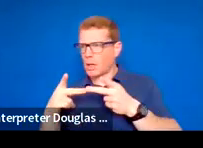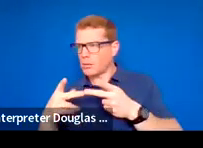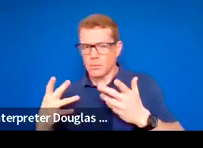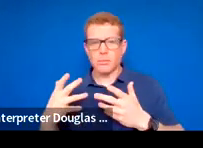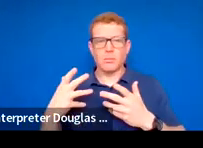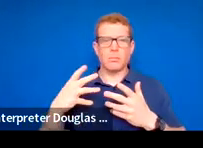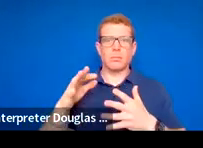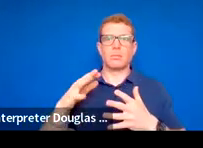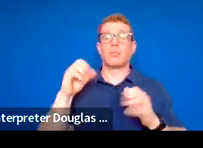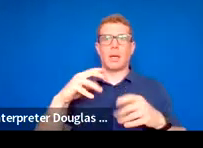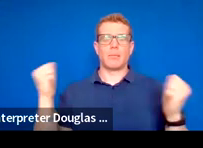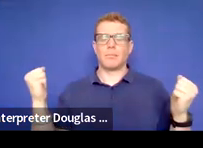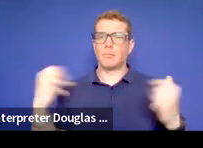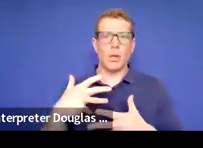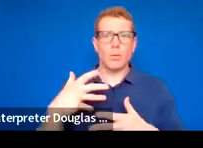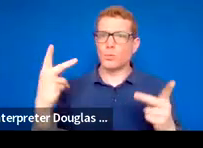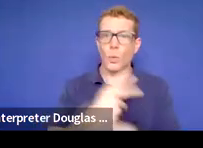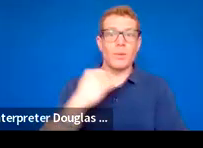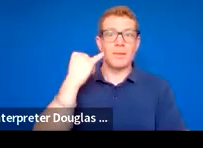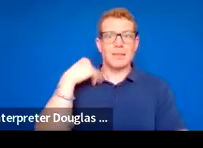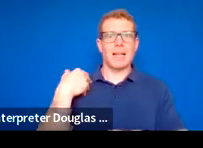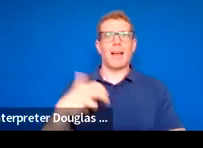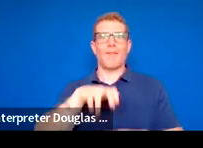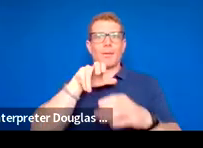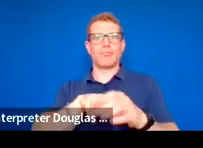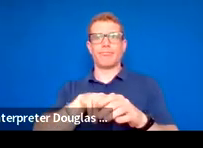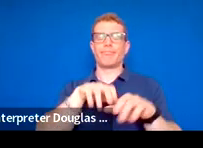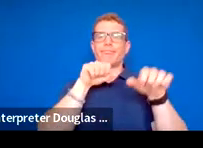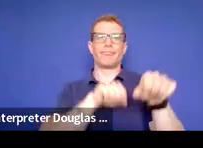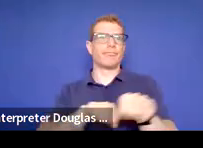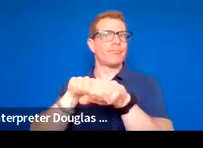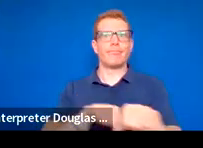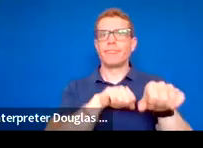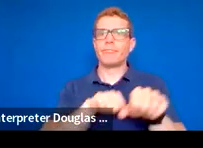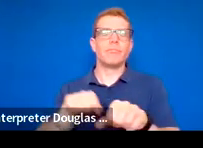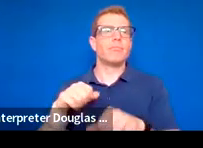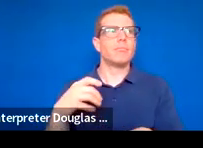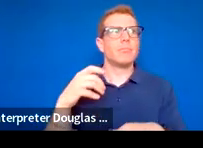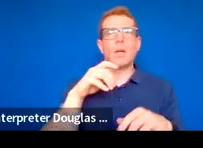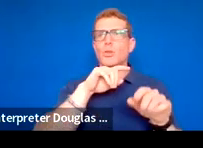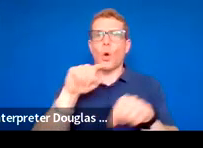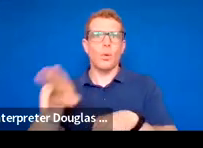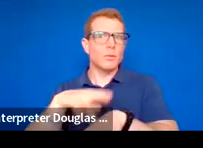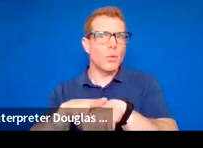And then suddenly, that day they can't remember where they are how to get home.